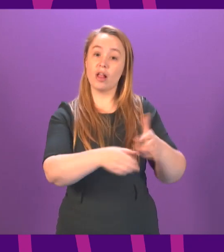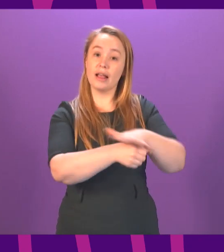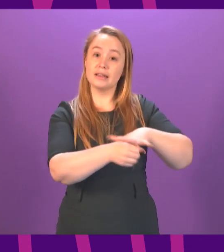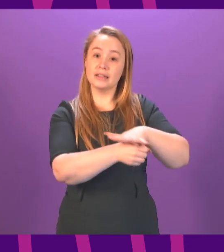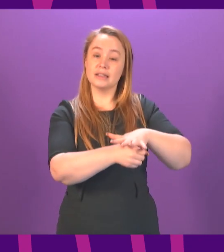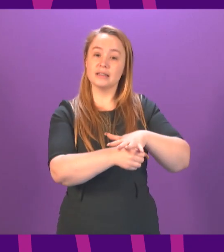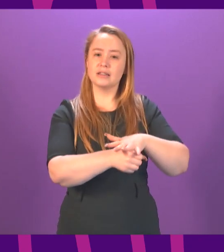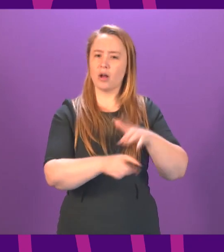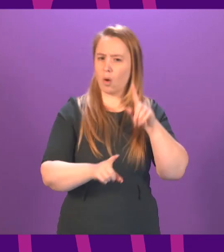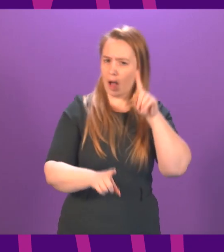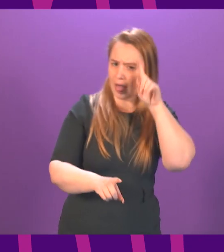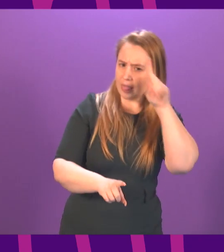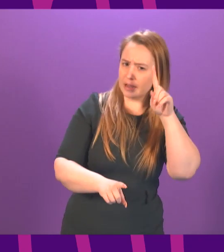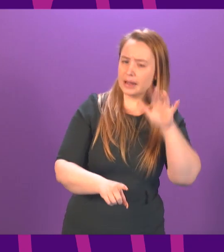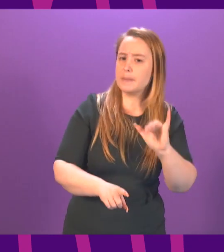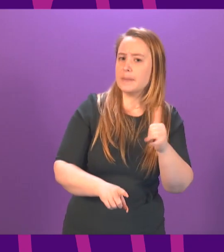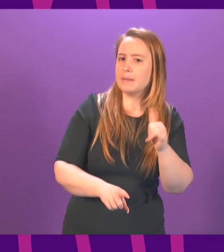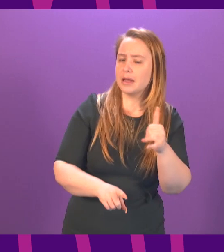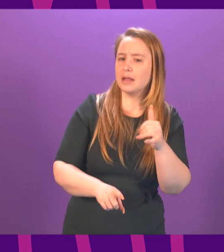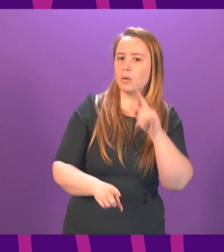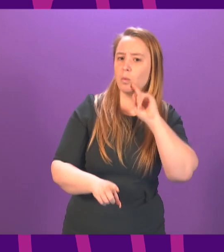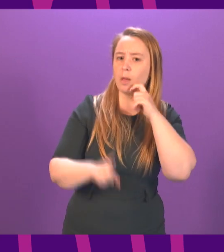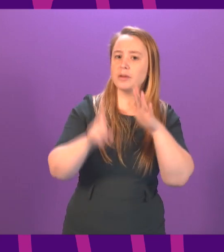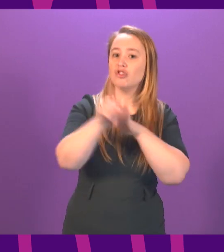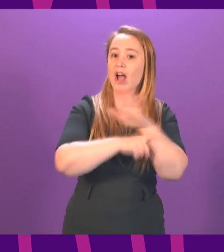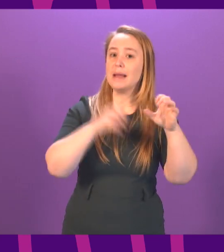the health secretary; I am not sure, but there may be one in Jackie Baillie’s constituency.